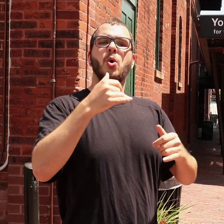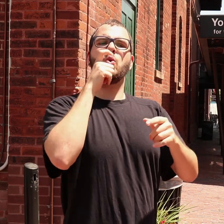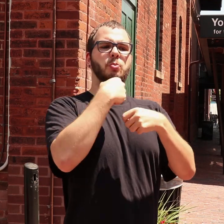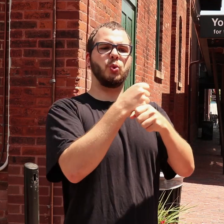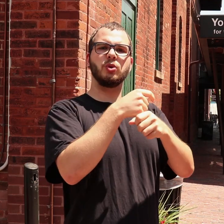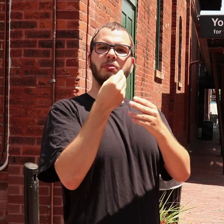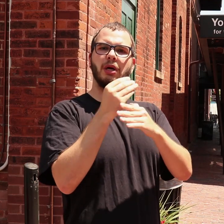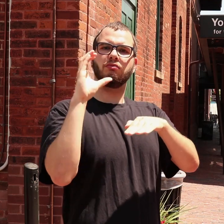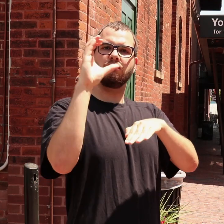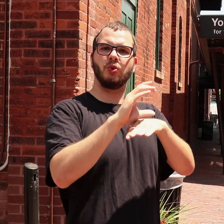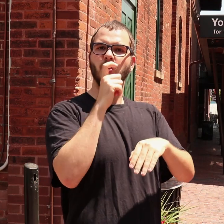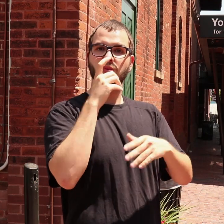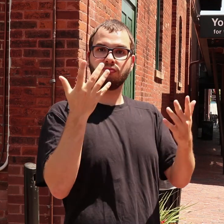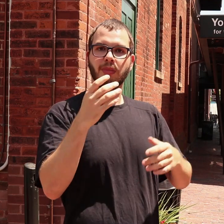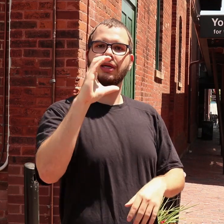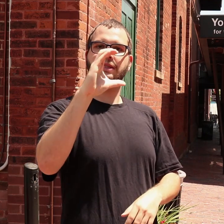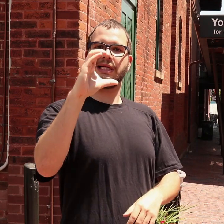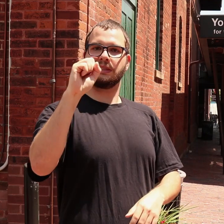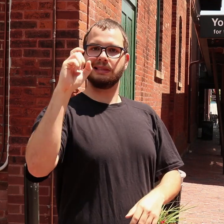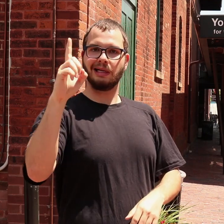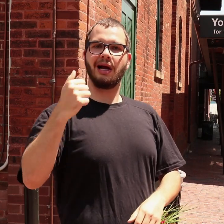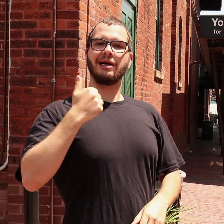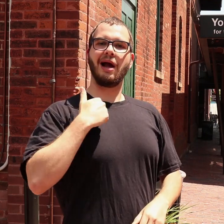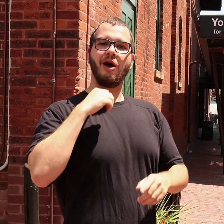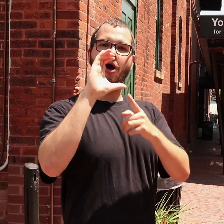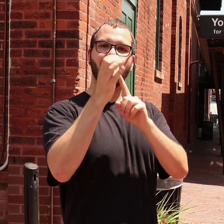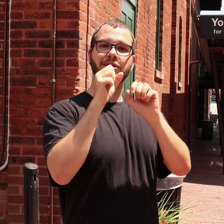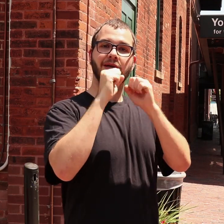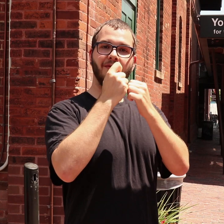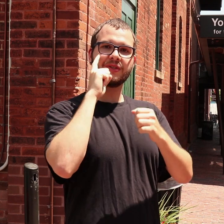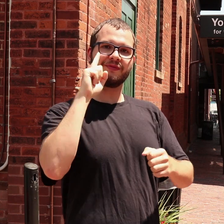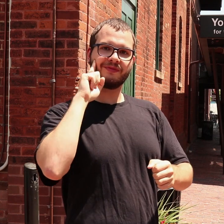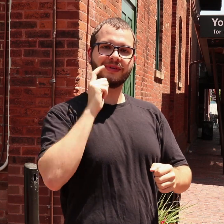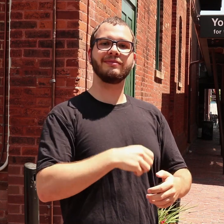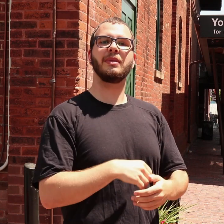This program is being funded and supported by Canadian Cultural Society of the Deaf (CCSD)